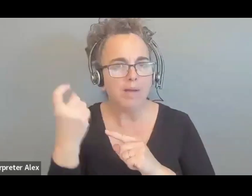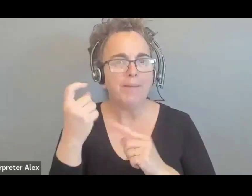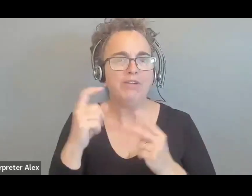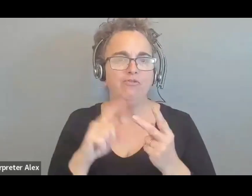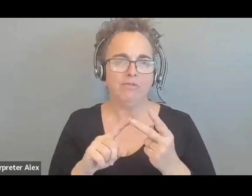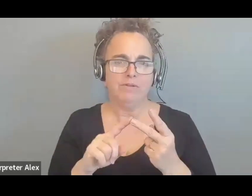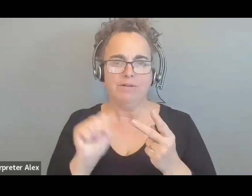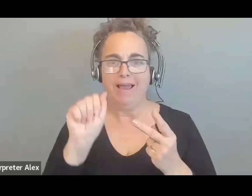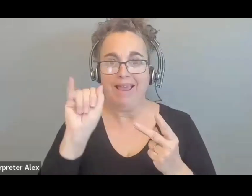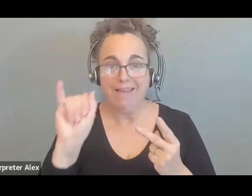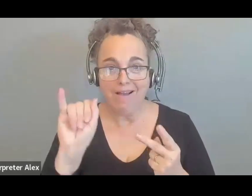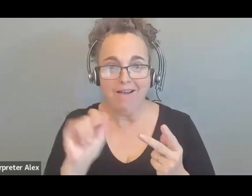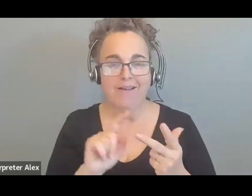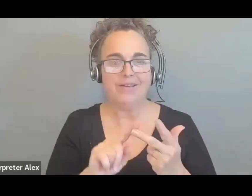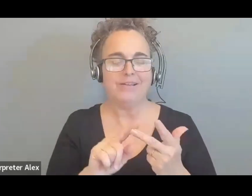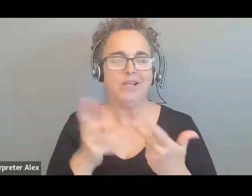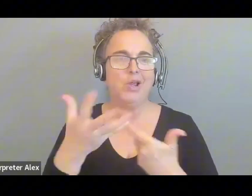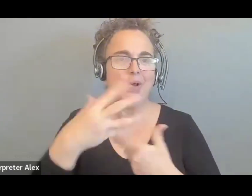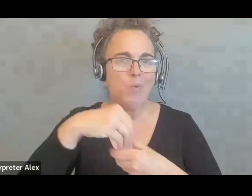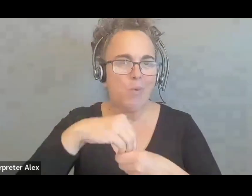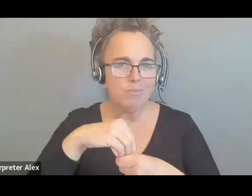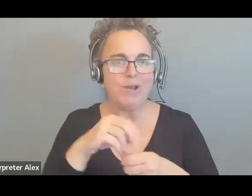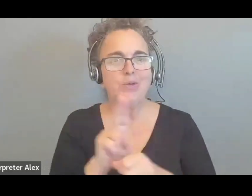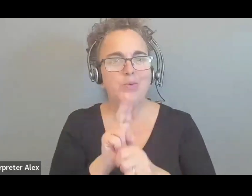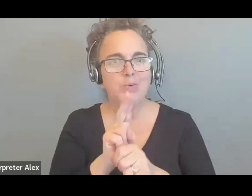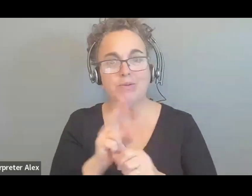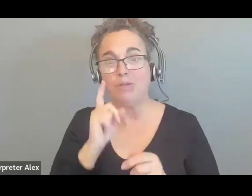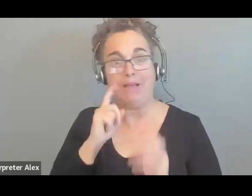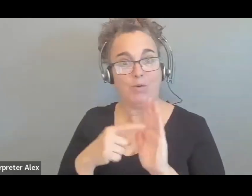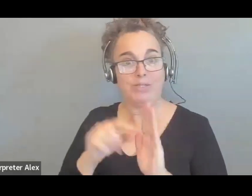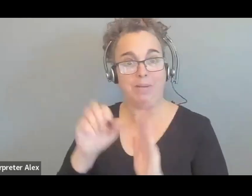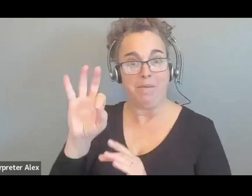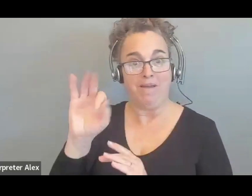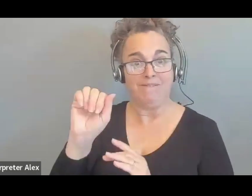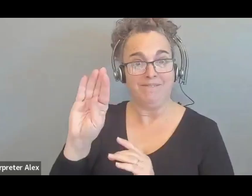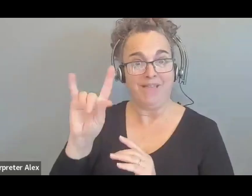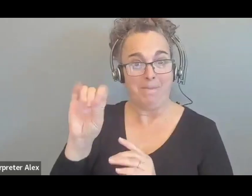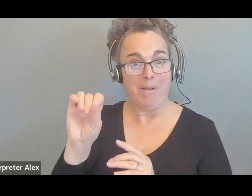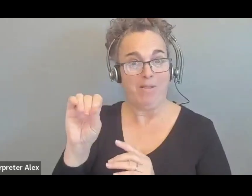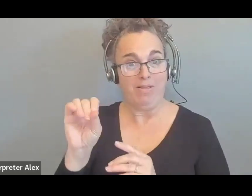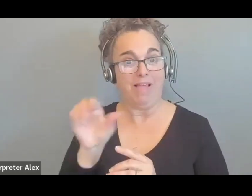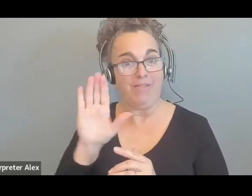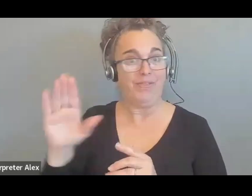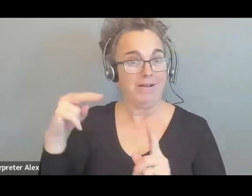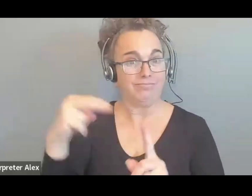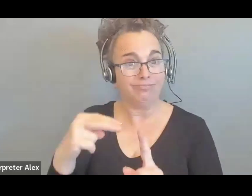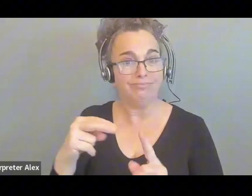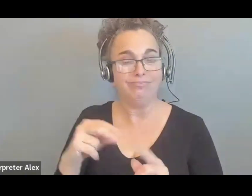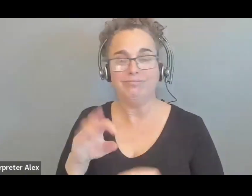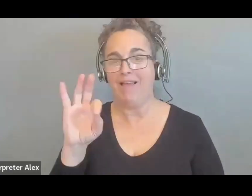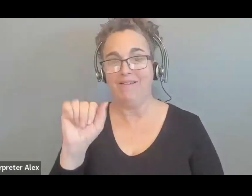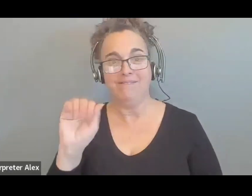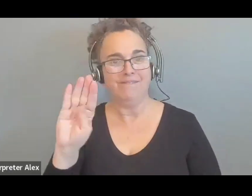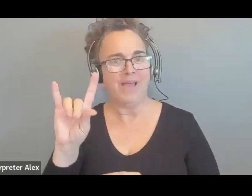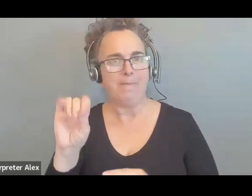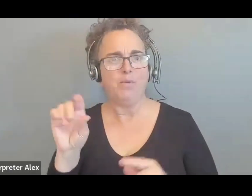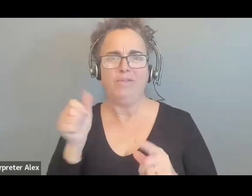for incorporating users. You mentioned Fable and other organizations like Fable that do a lot of research.